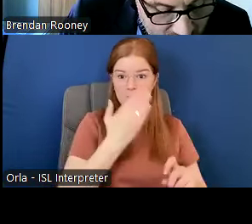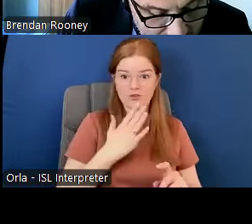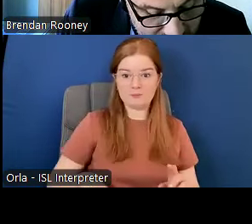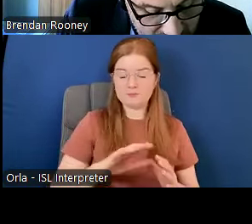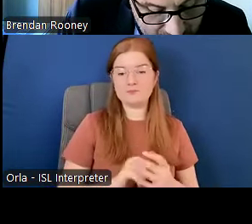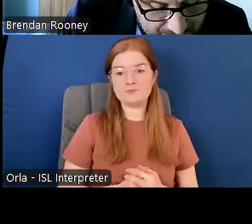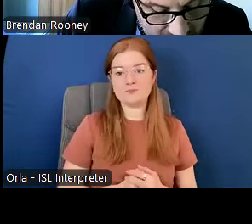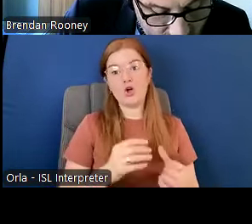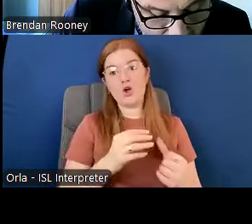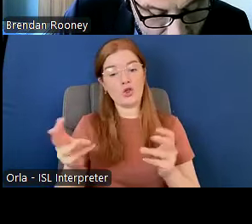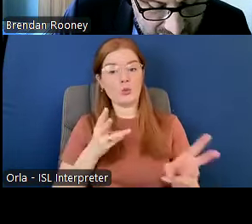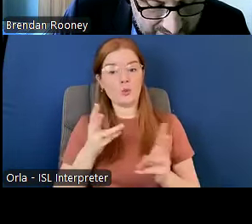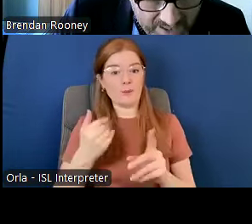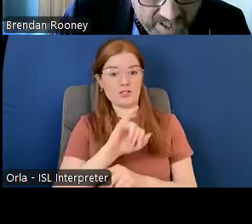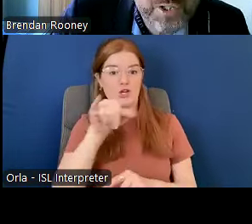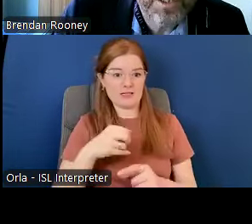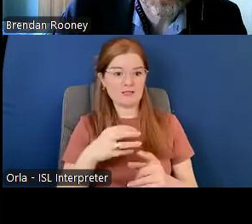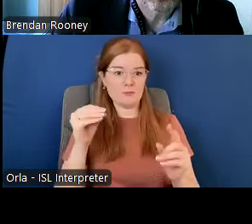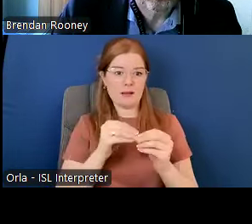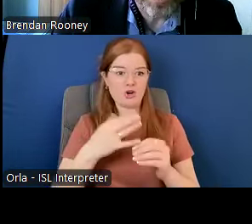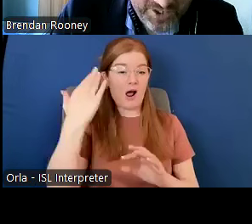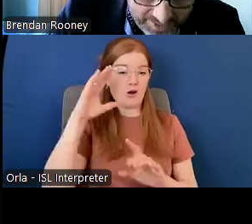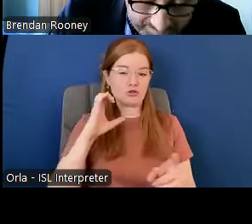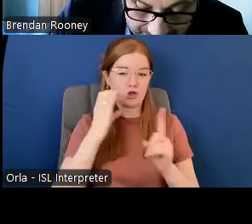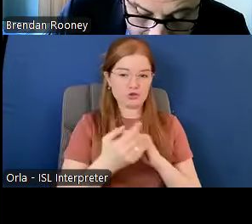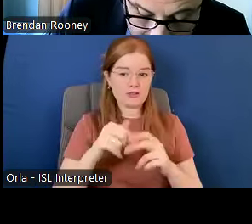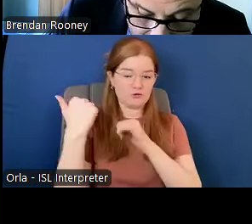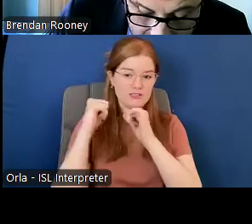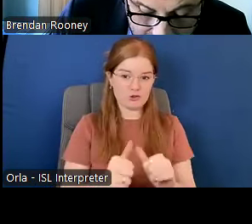works by Jellett referred more pointedly to Irish culture and tradition. In the